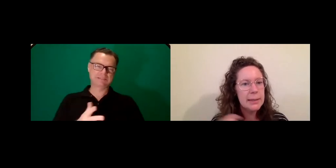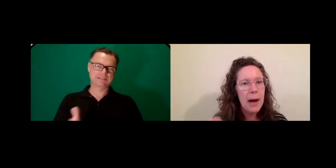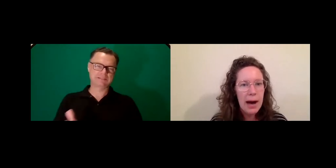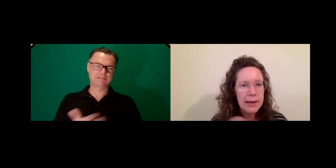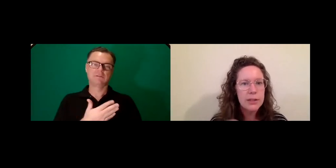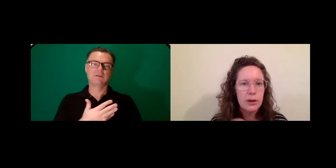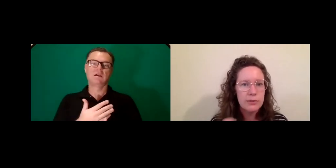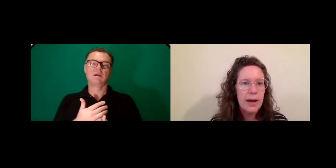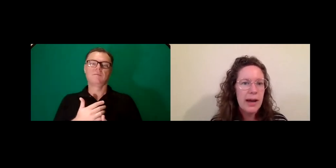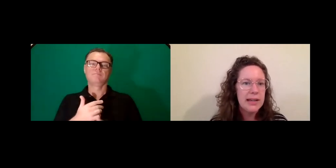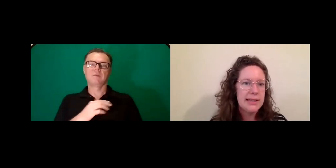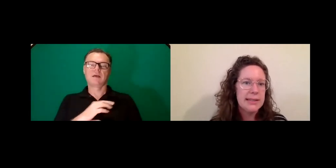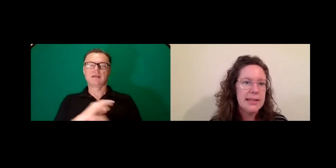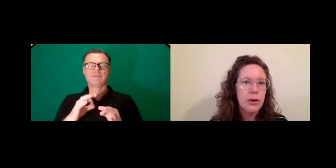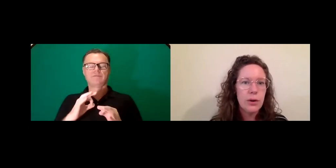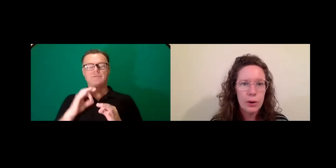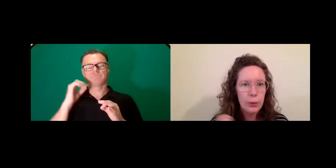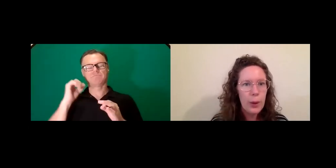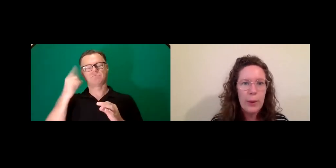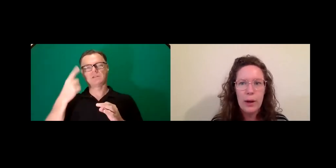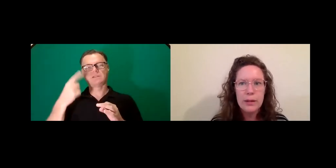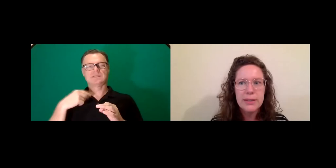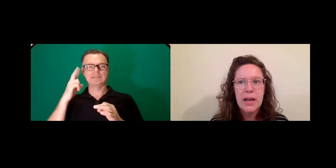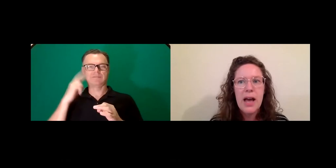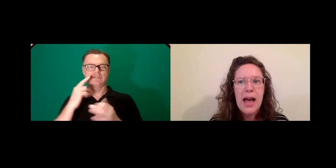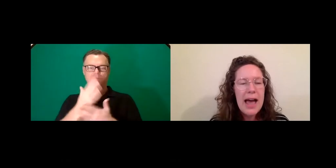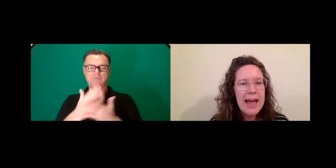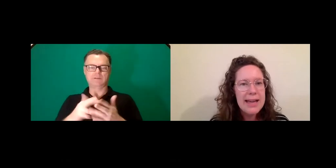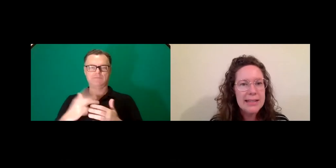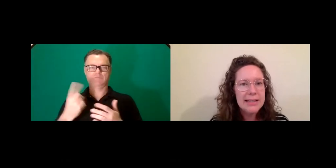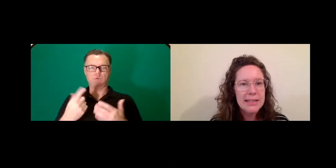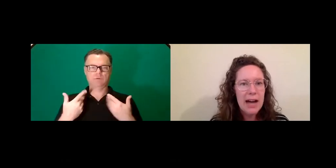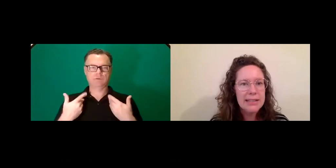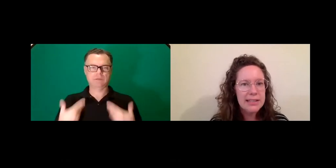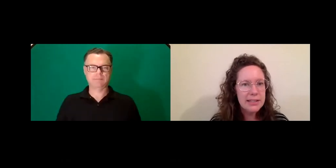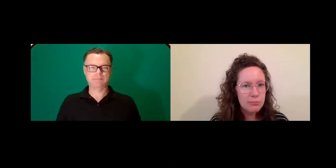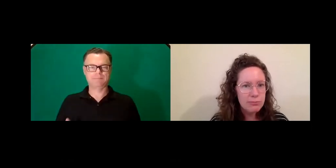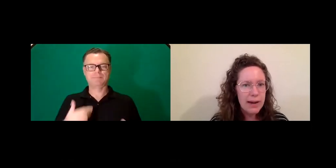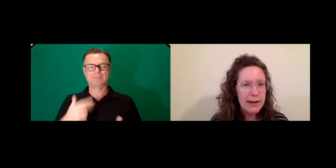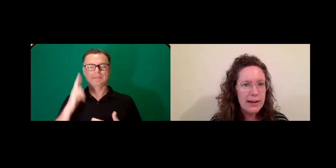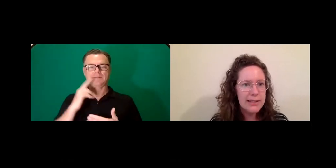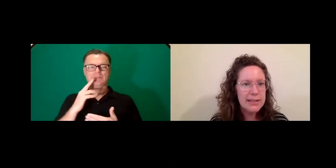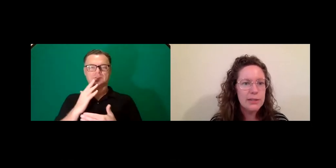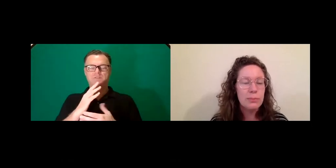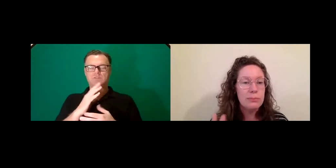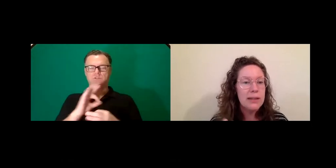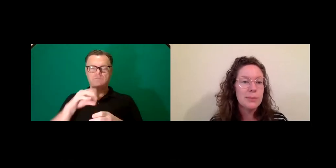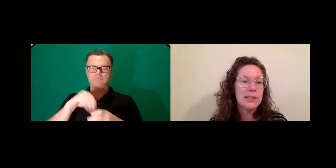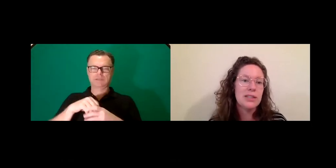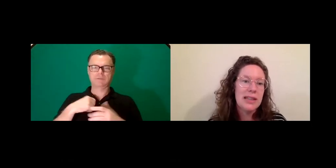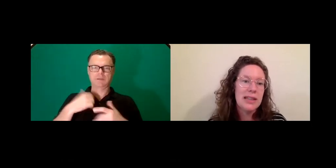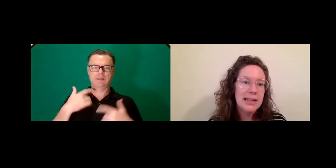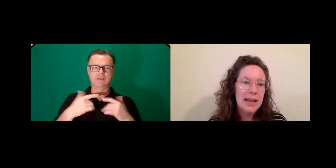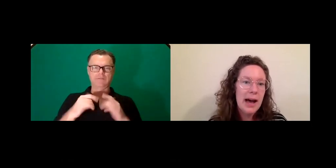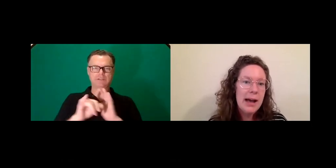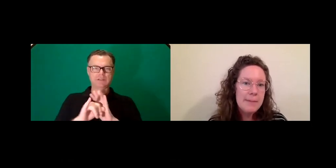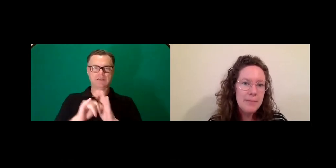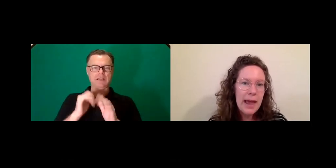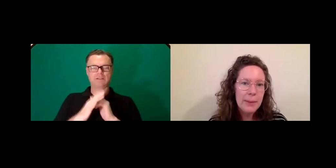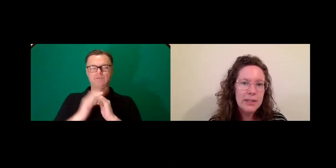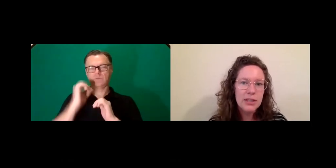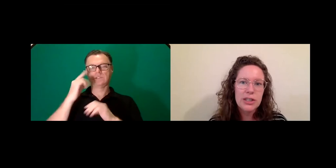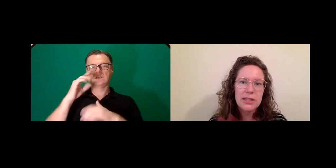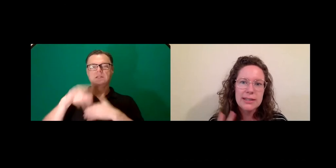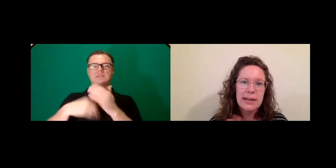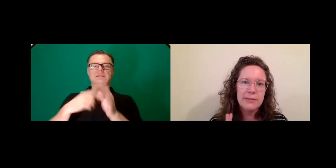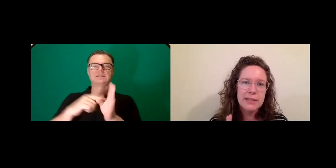a part of my identity or who I was and I didn't recognize until much much later how much deafness